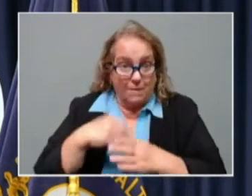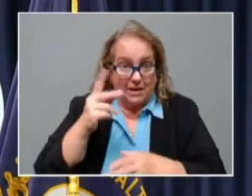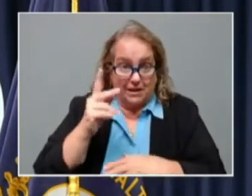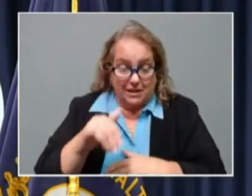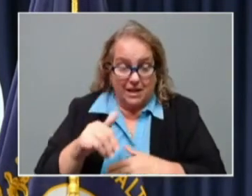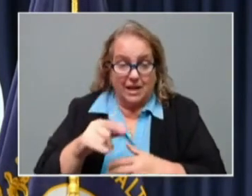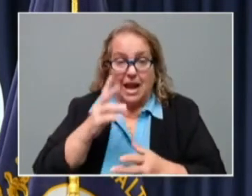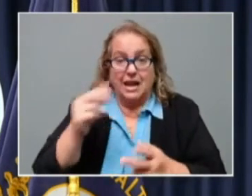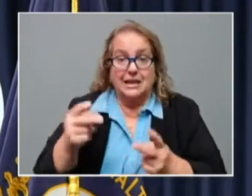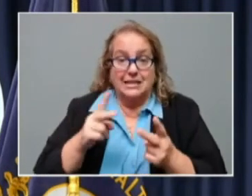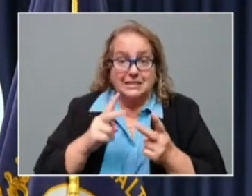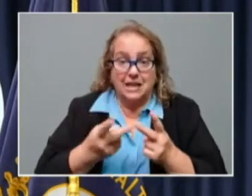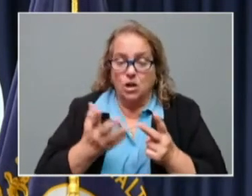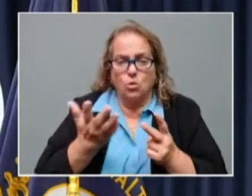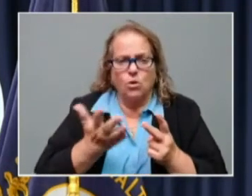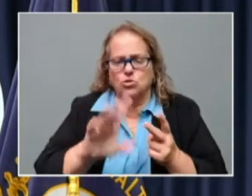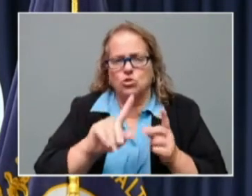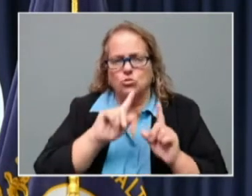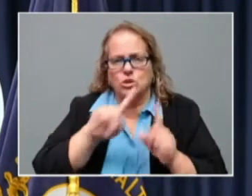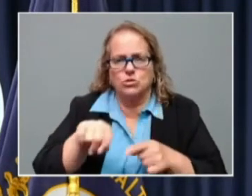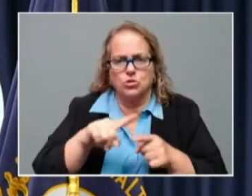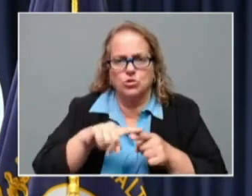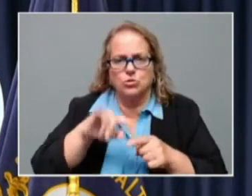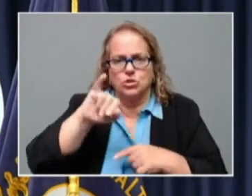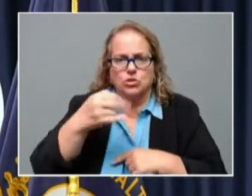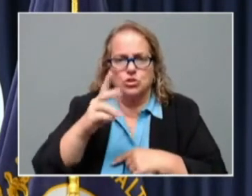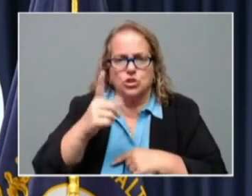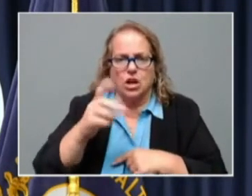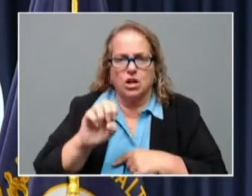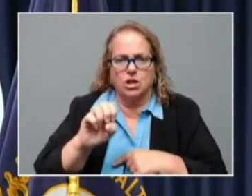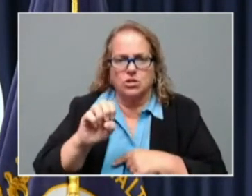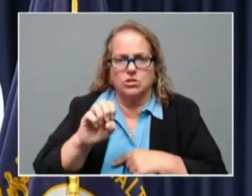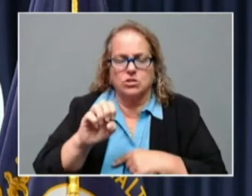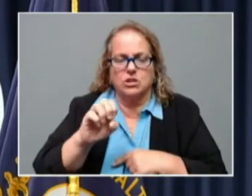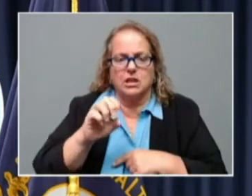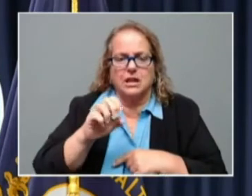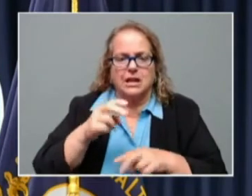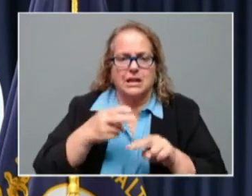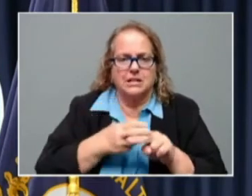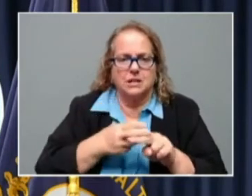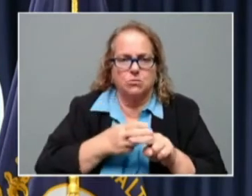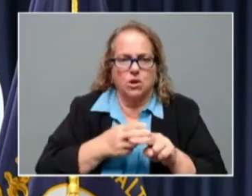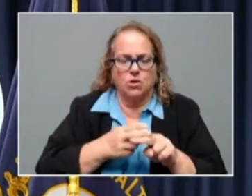reaction to the judge's ruling on the temporary restraining order in the ST Elizabeth's vaccination case.